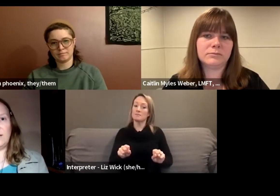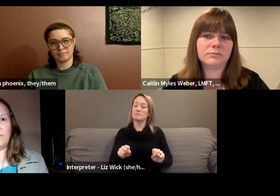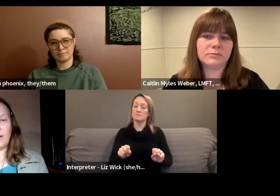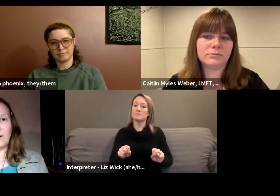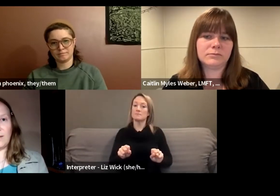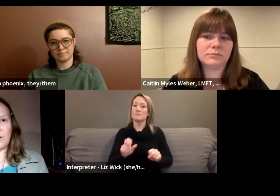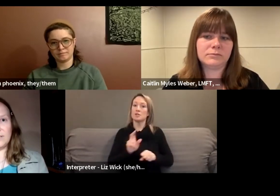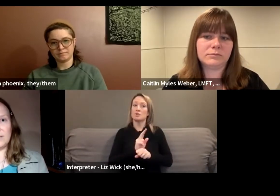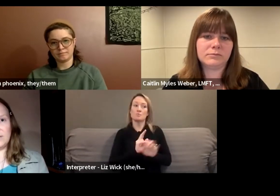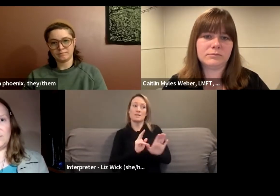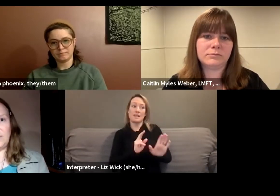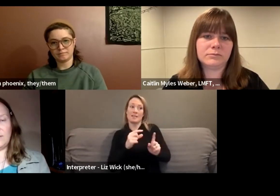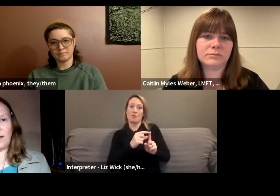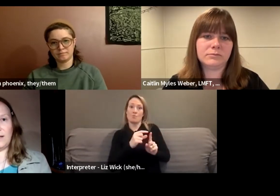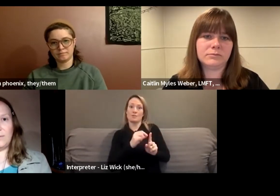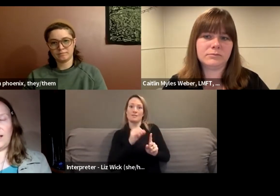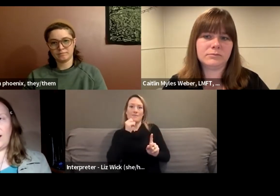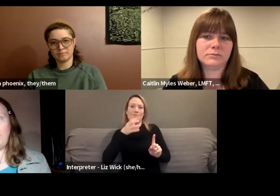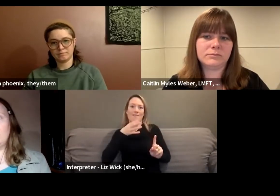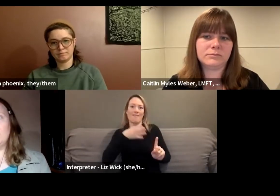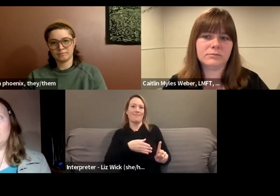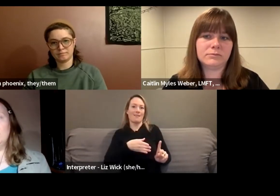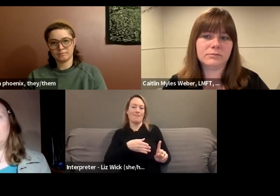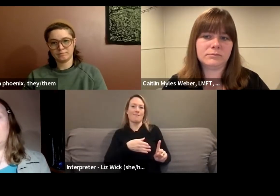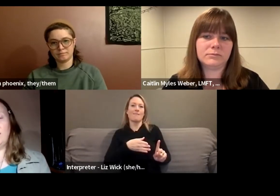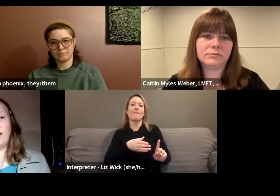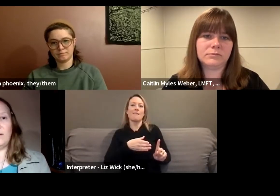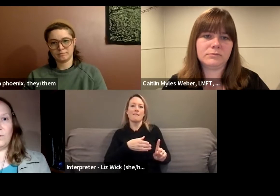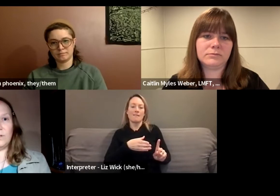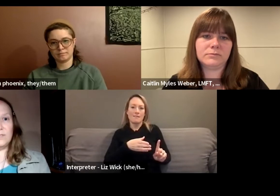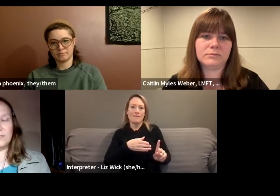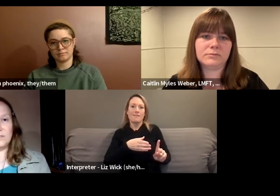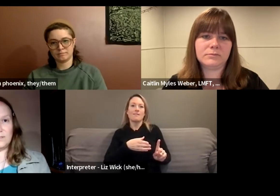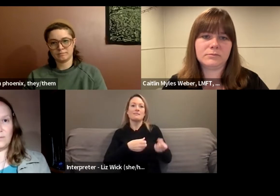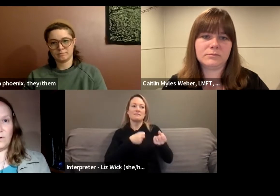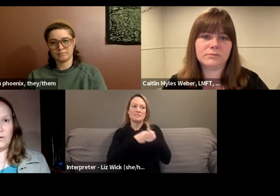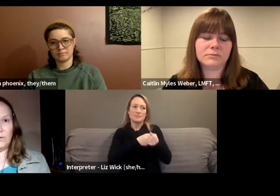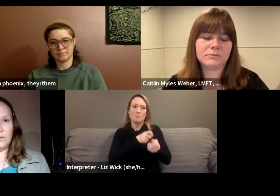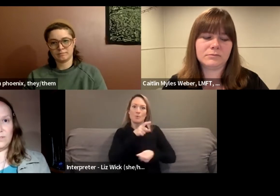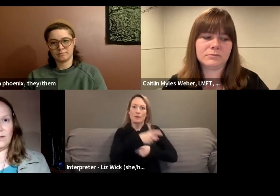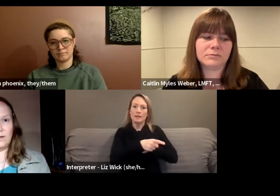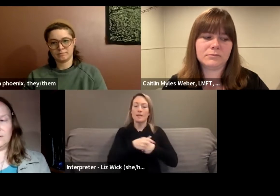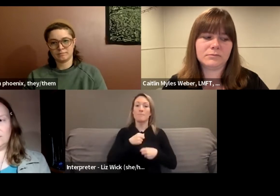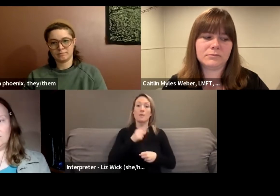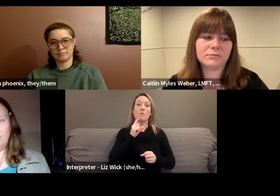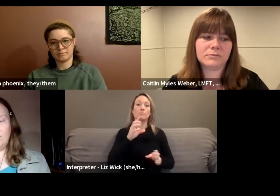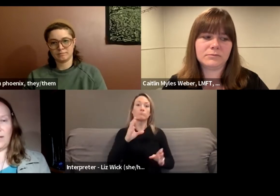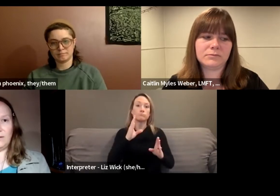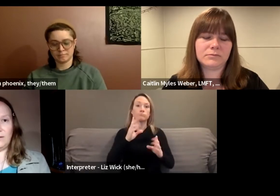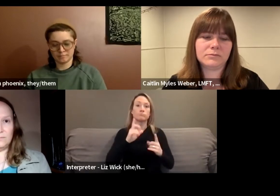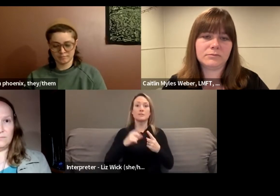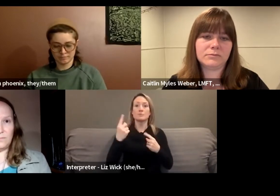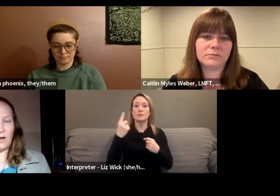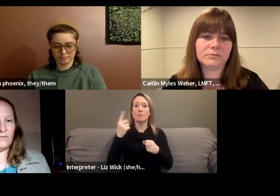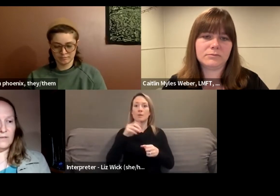if they're not present to speak on their behalf. And I will listen to someone who is there in my office